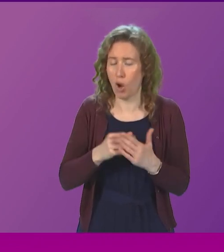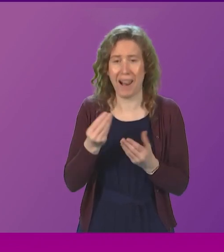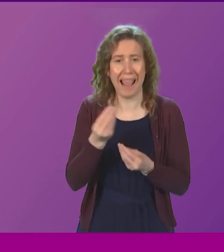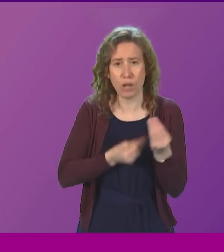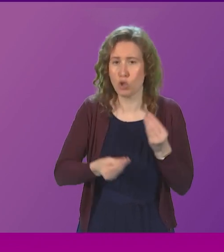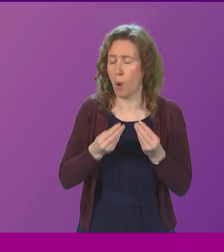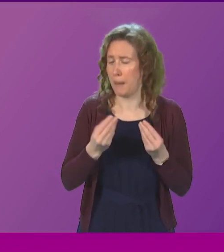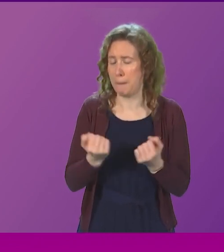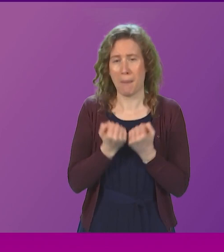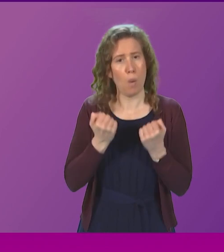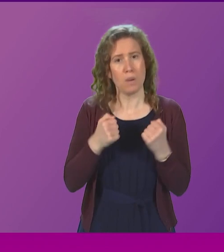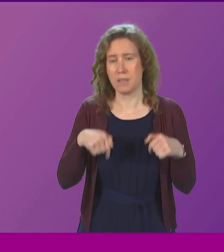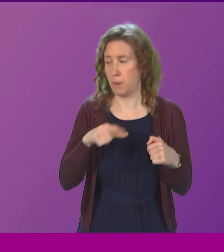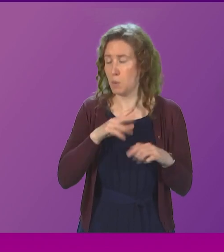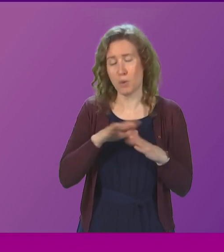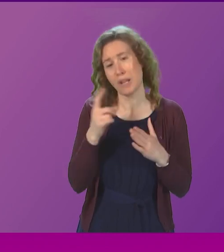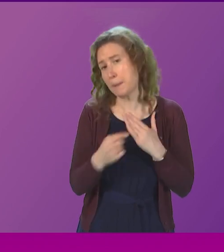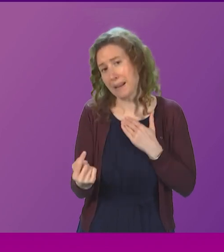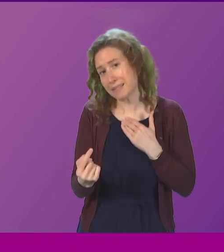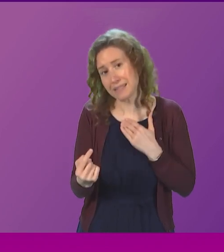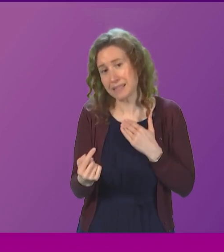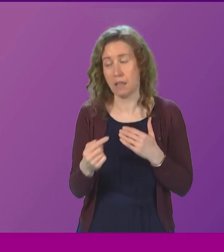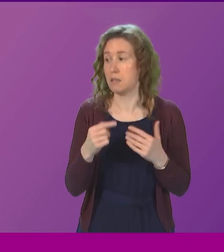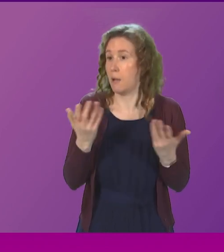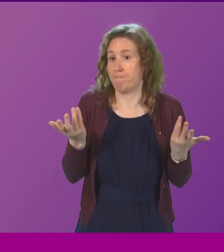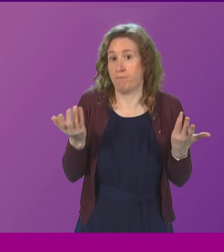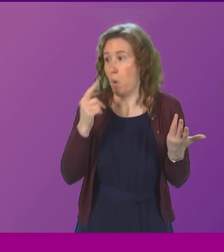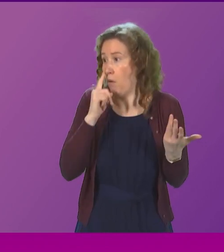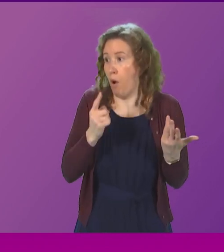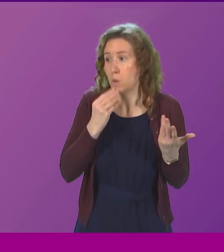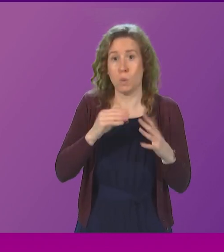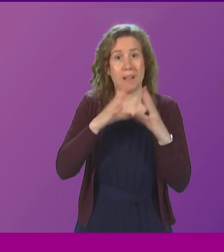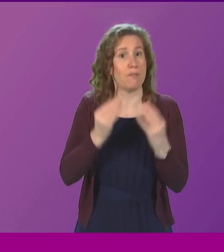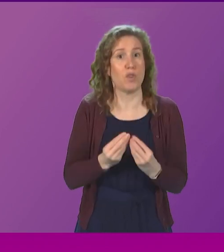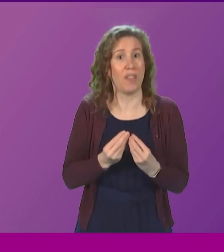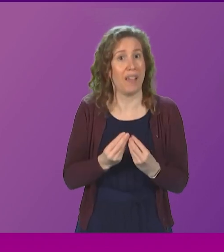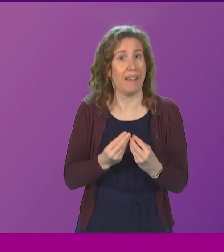nation that ministers can use all the levers that other Governments have to tackle inequalities.